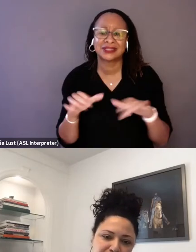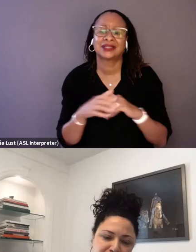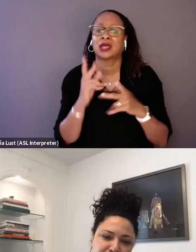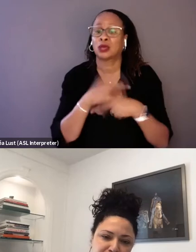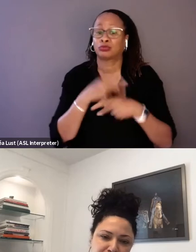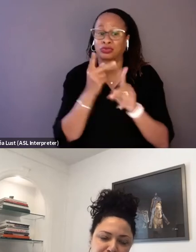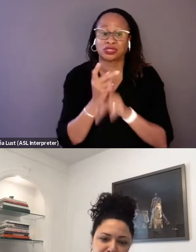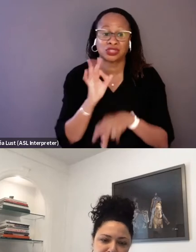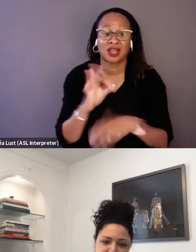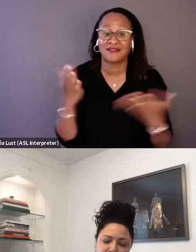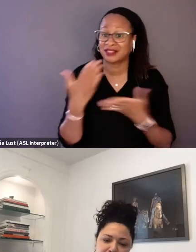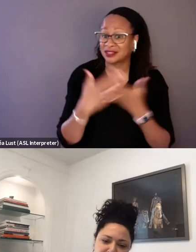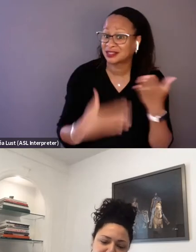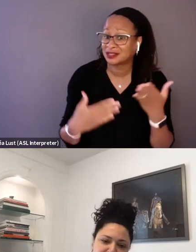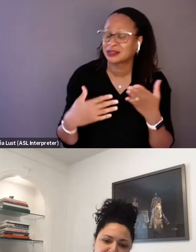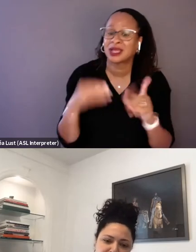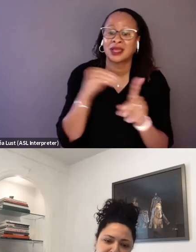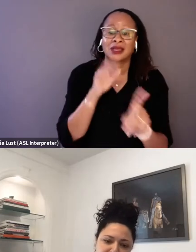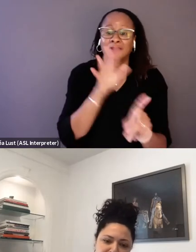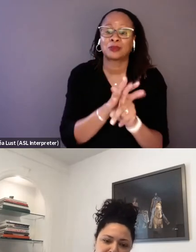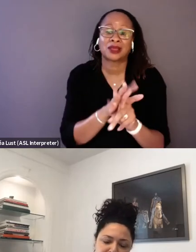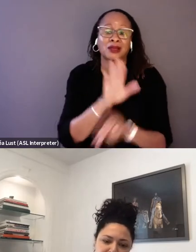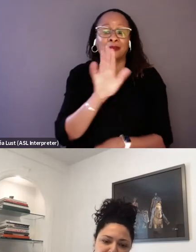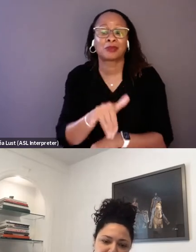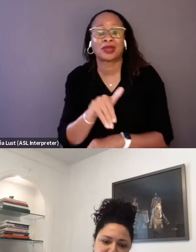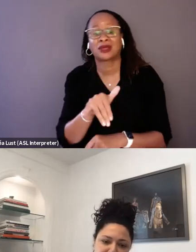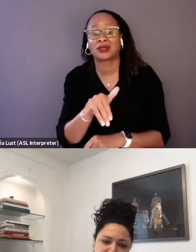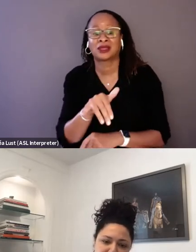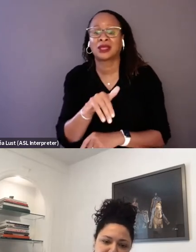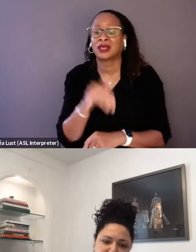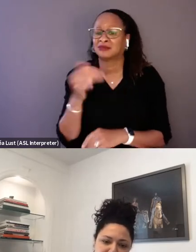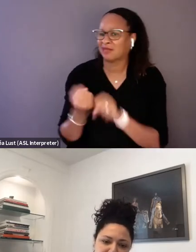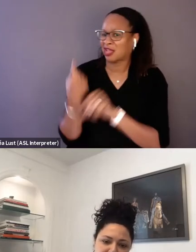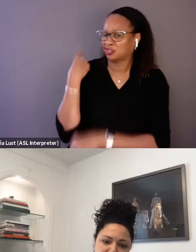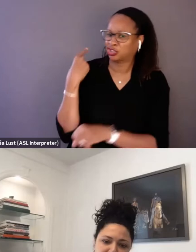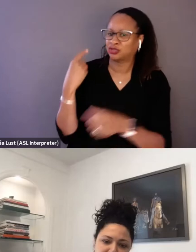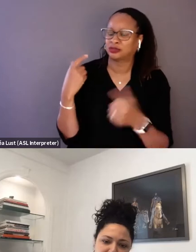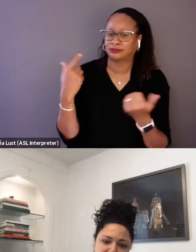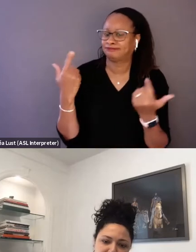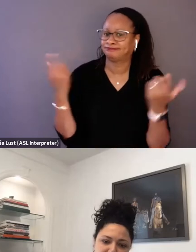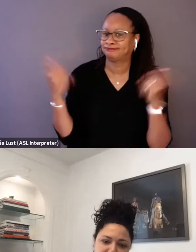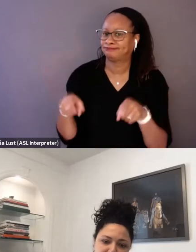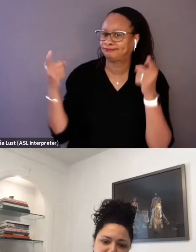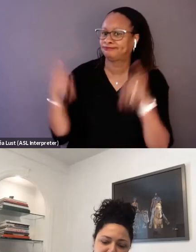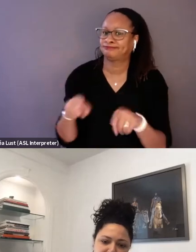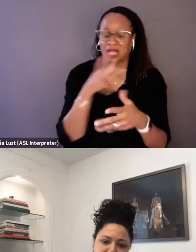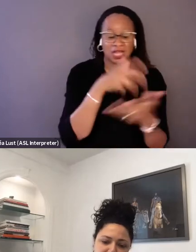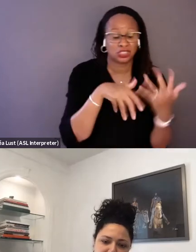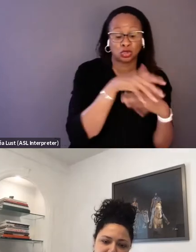of the series impacted by, you know, the last year? Whether that's kind of the sociopolitical reckoning